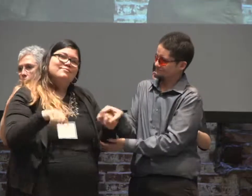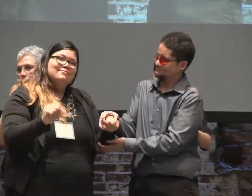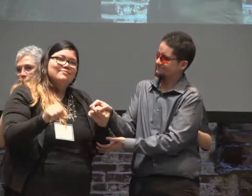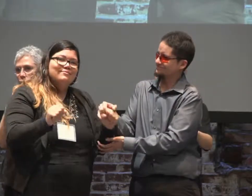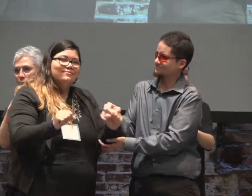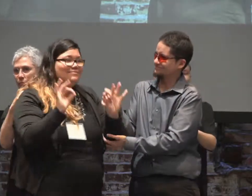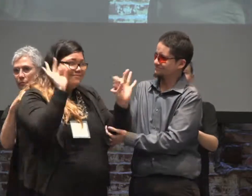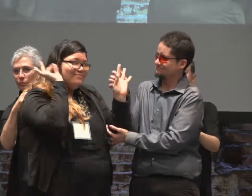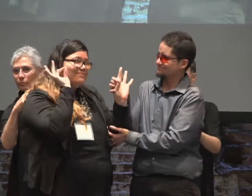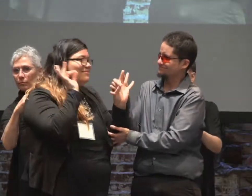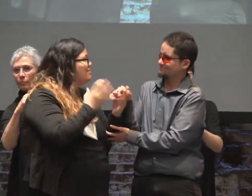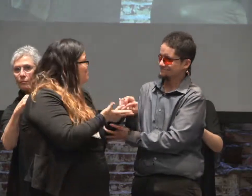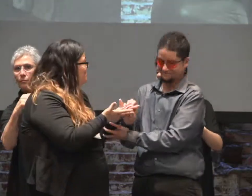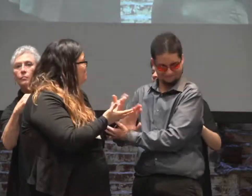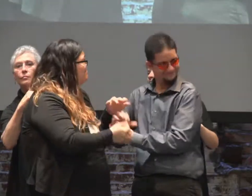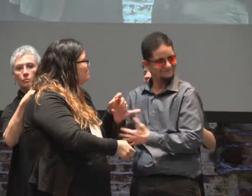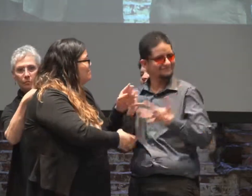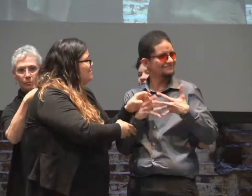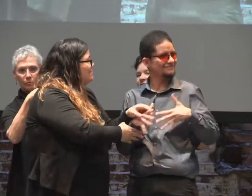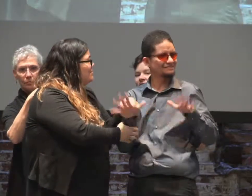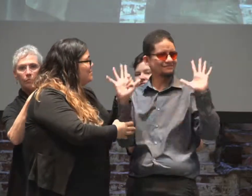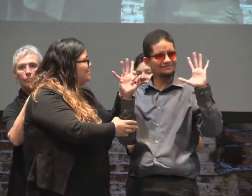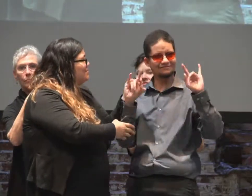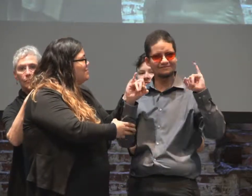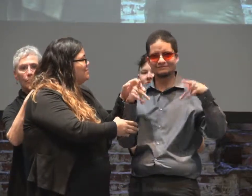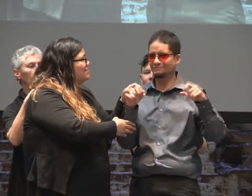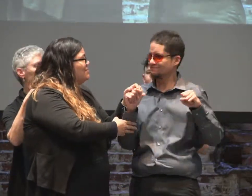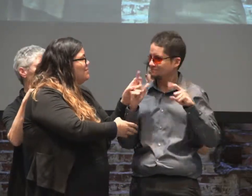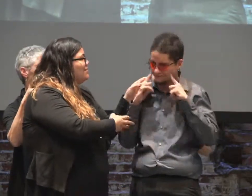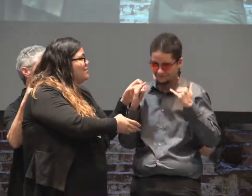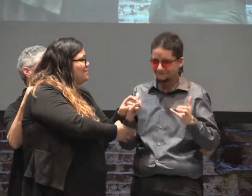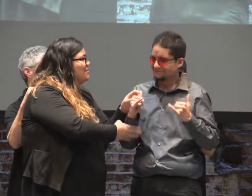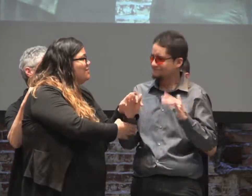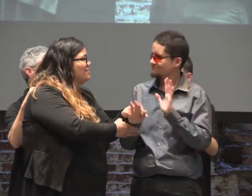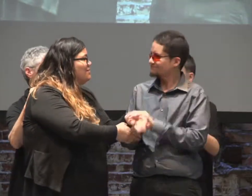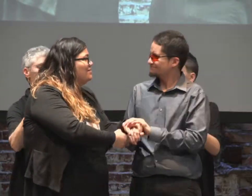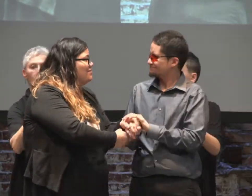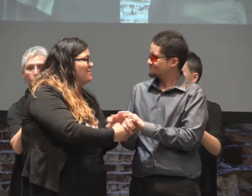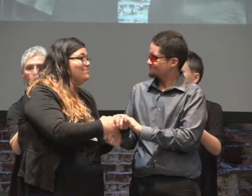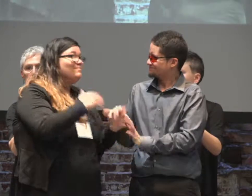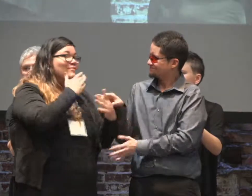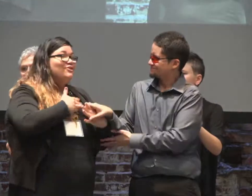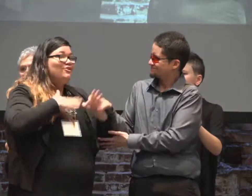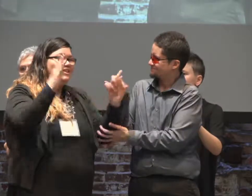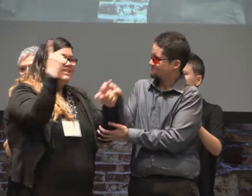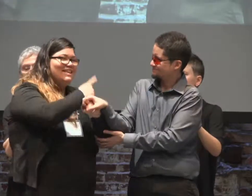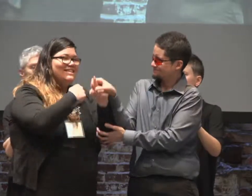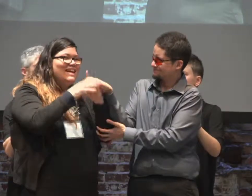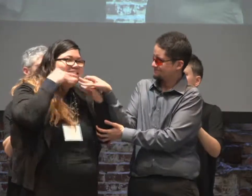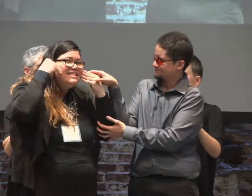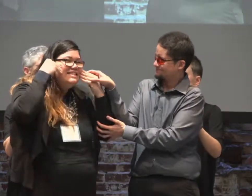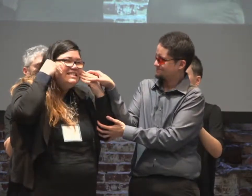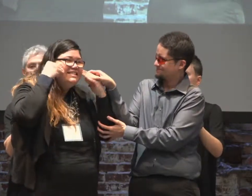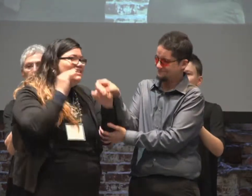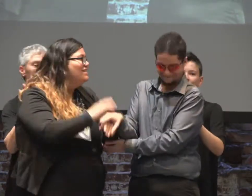if you need to use two hands, that's fine too. [Jasper Interpreter] That's it for now, those are your tips.